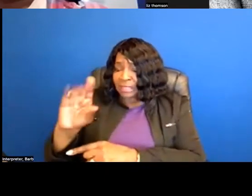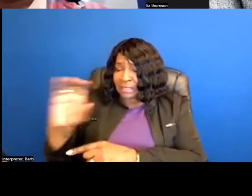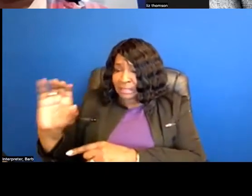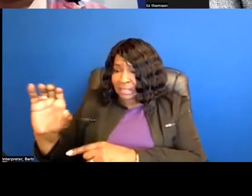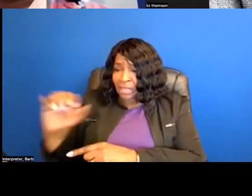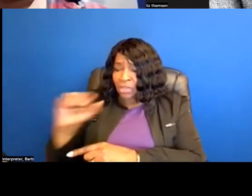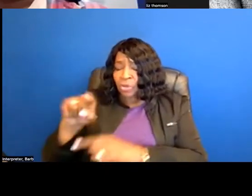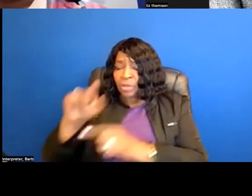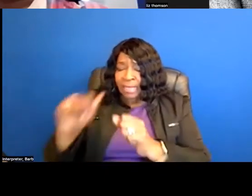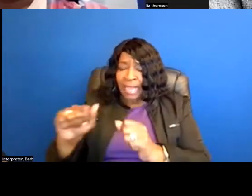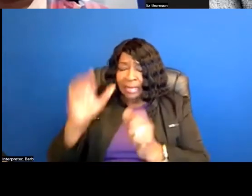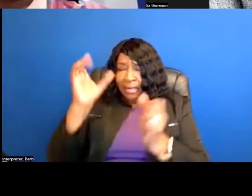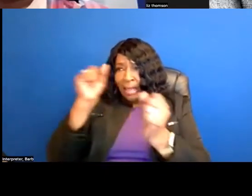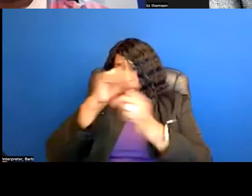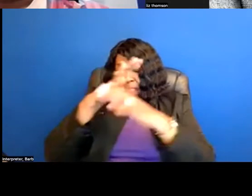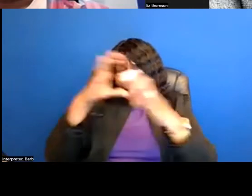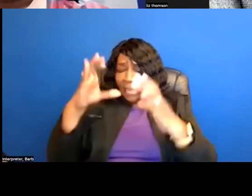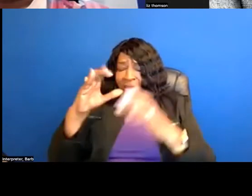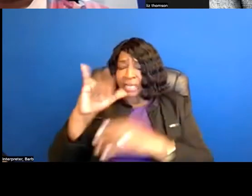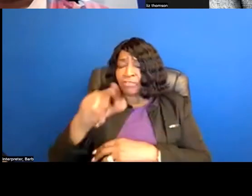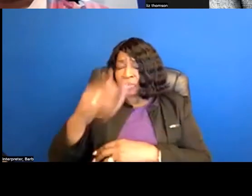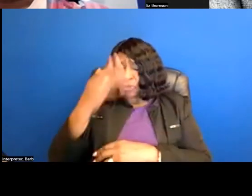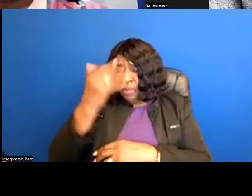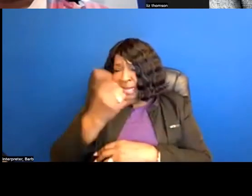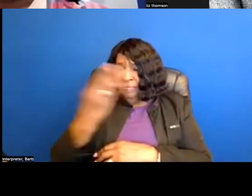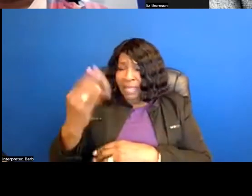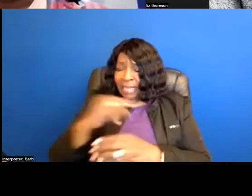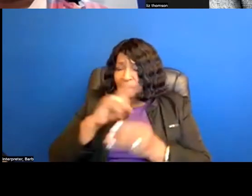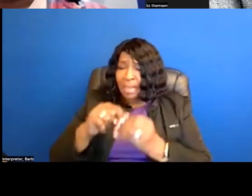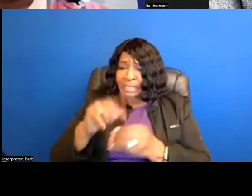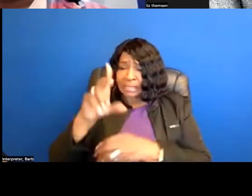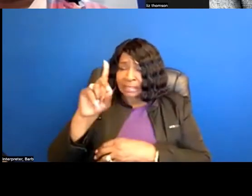about the disability experience in higher ed,